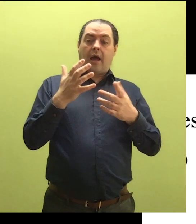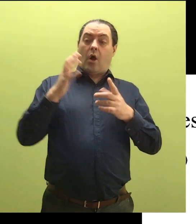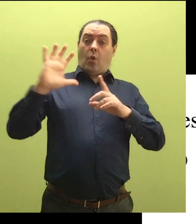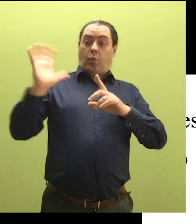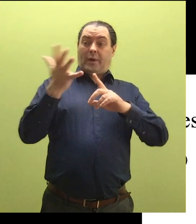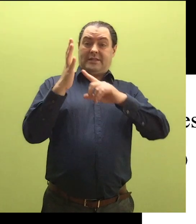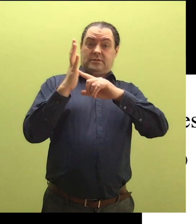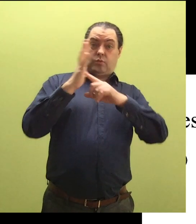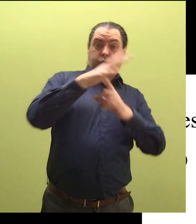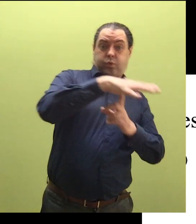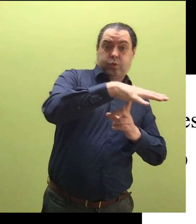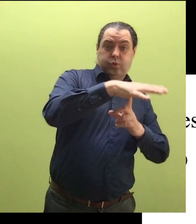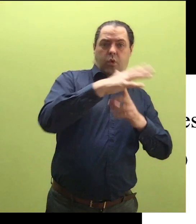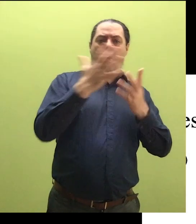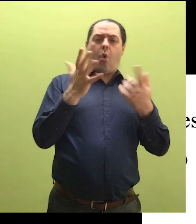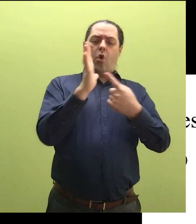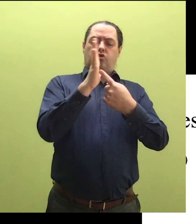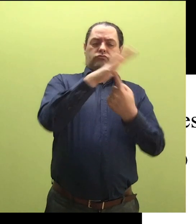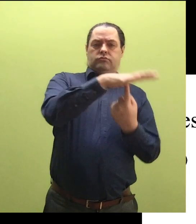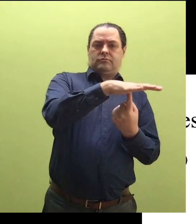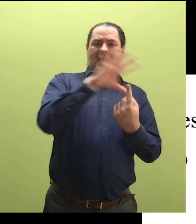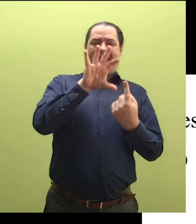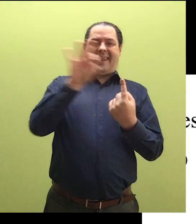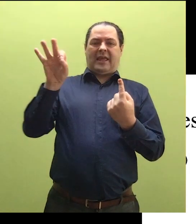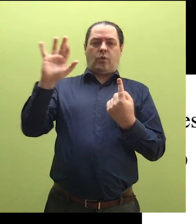bending the palm tree" and not an inchoative with a reason